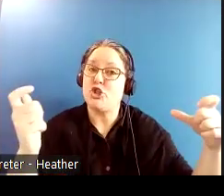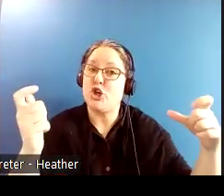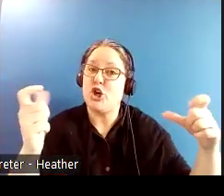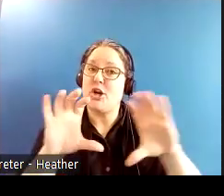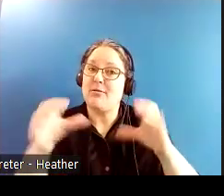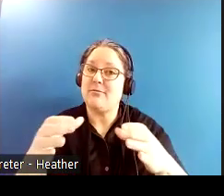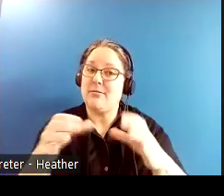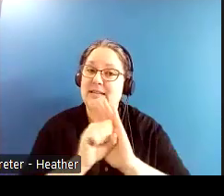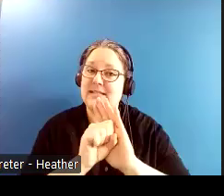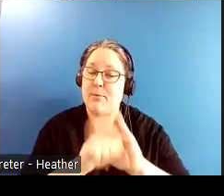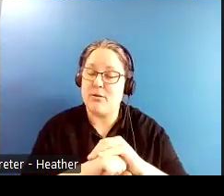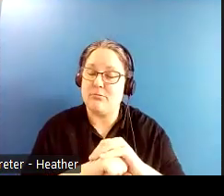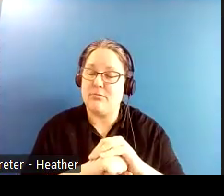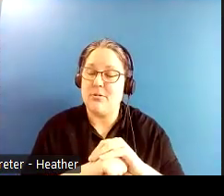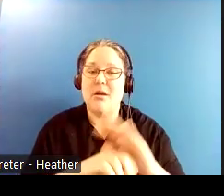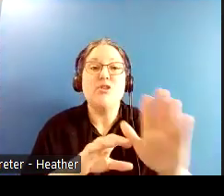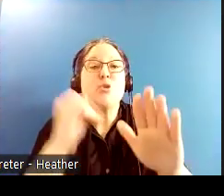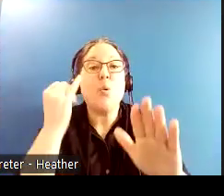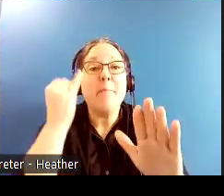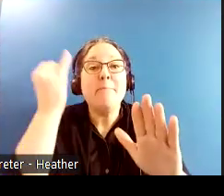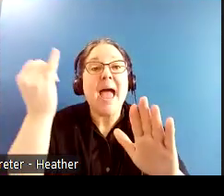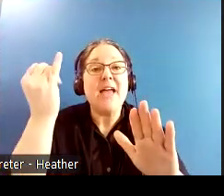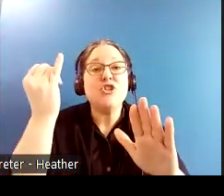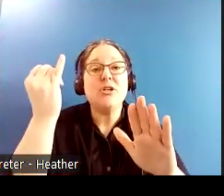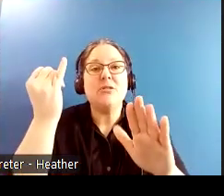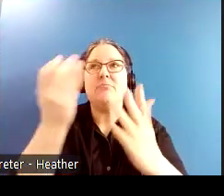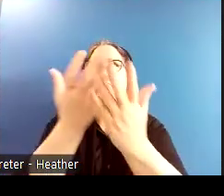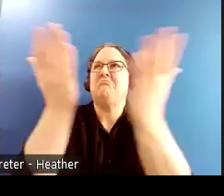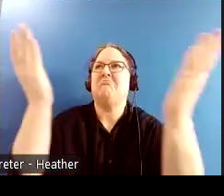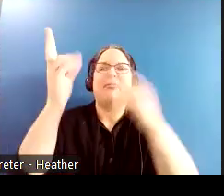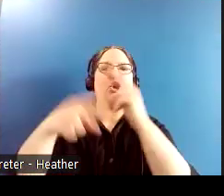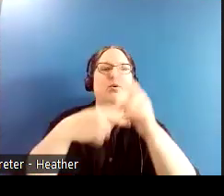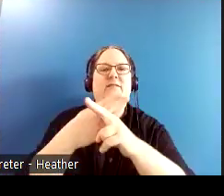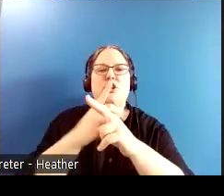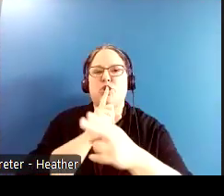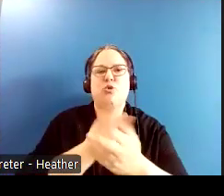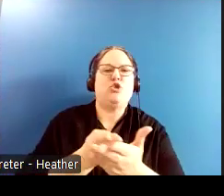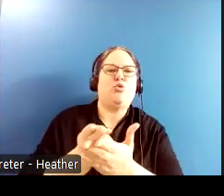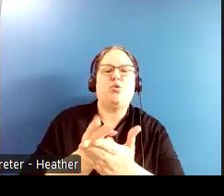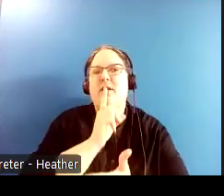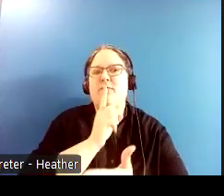can imagine that there's some kind of truth out there in the universe, some sort of true value,